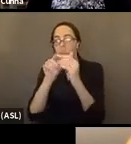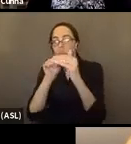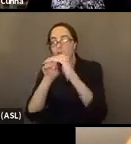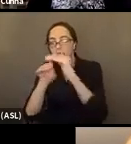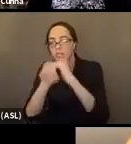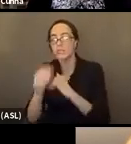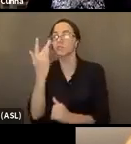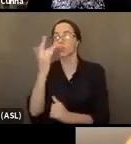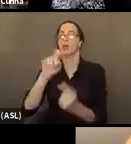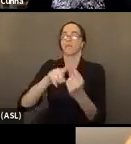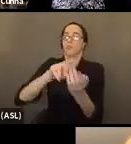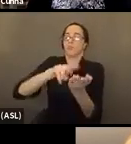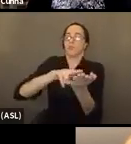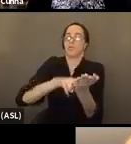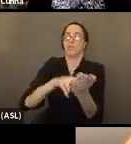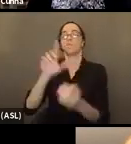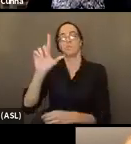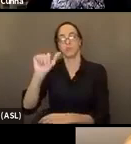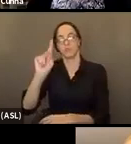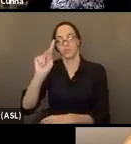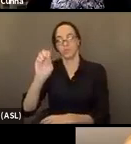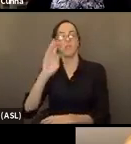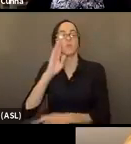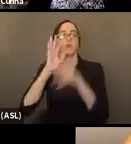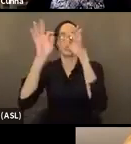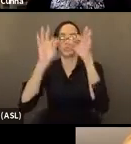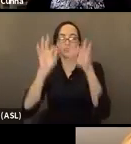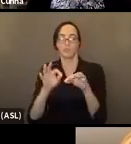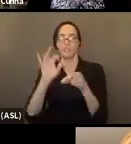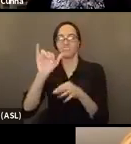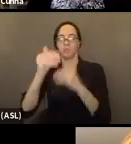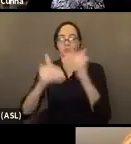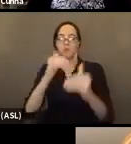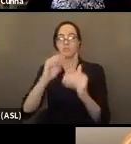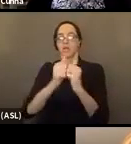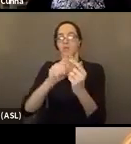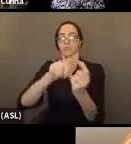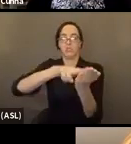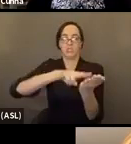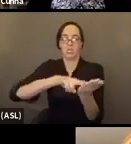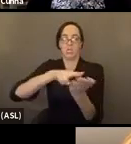explain that process but the challenge is when you're in the middle of an event you know what